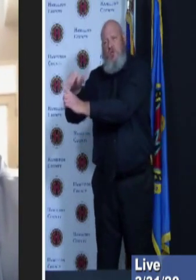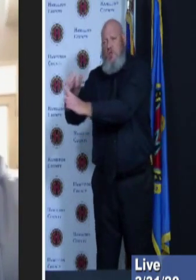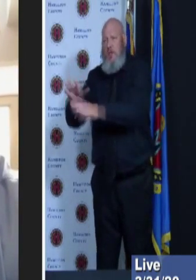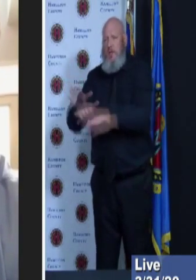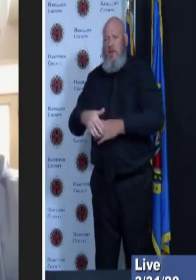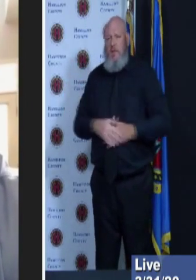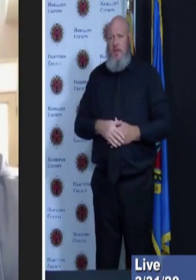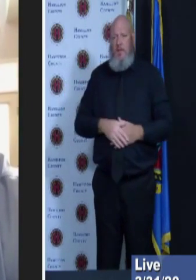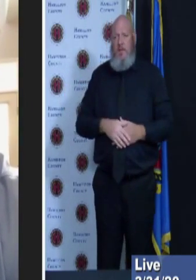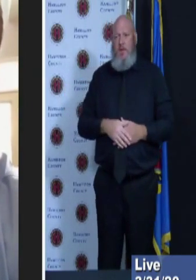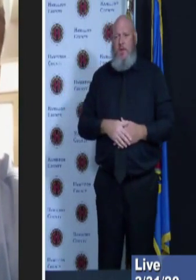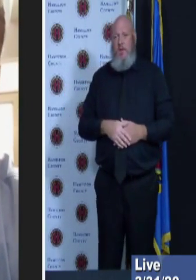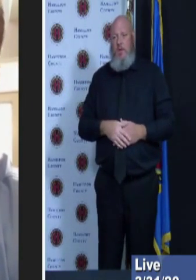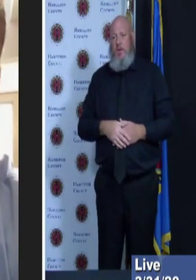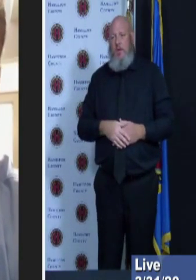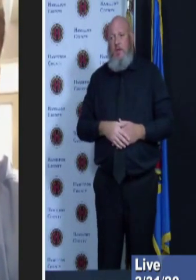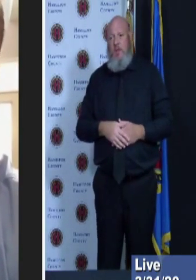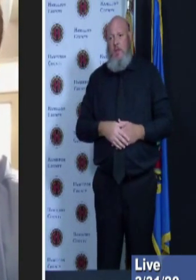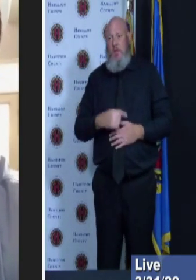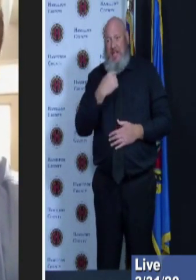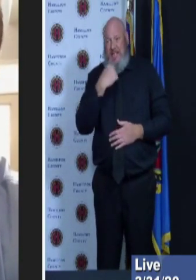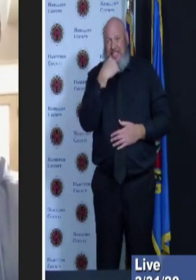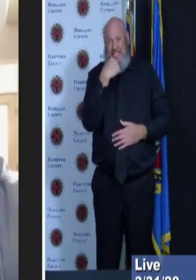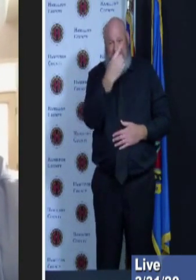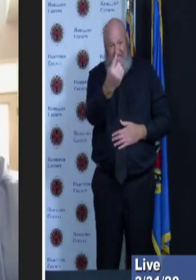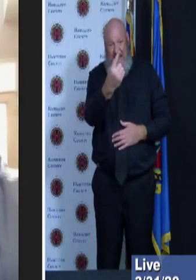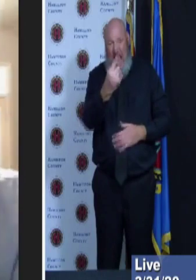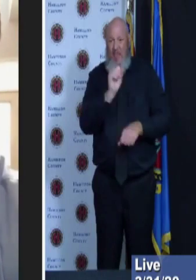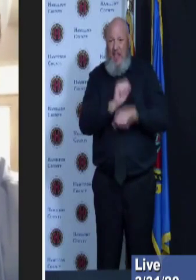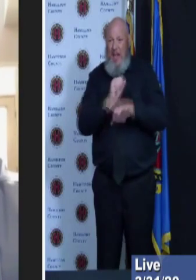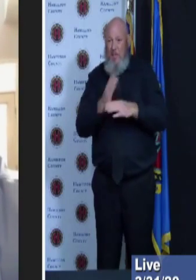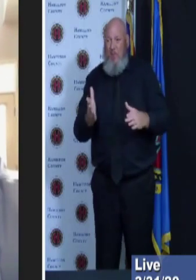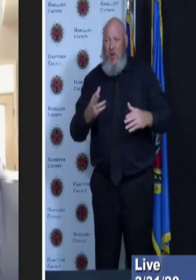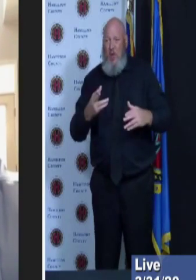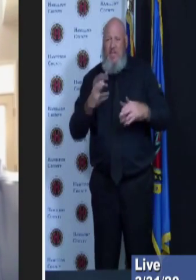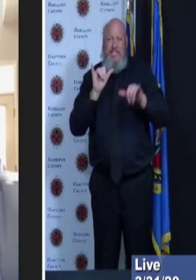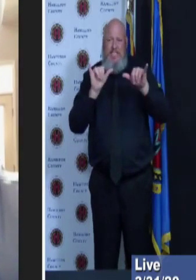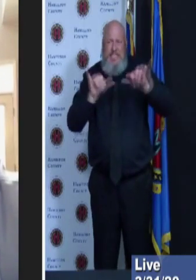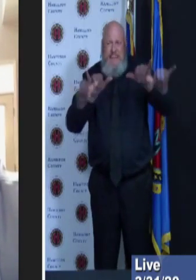know within the next few days or a couple of weeks what would you say